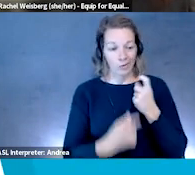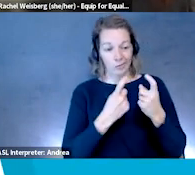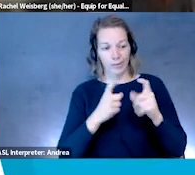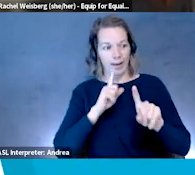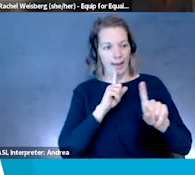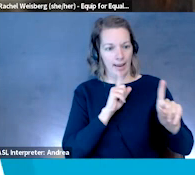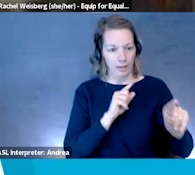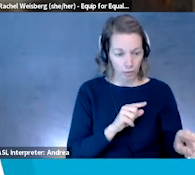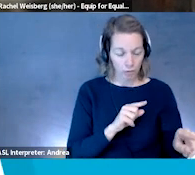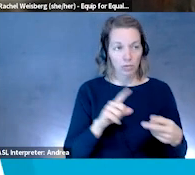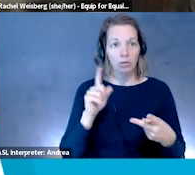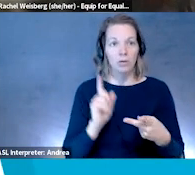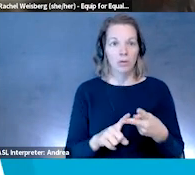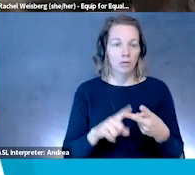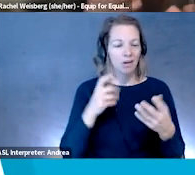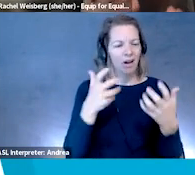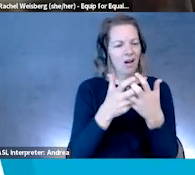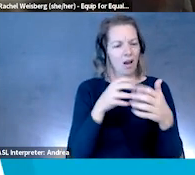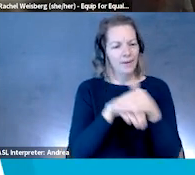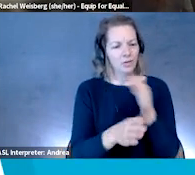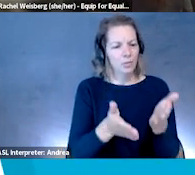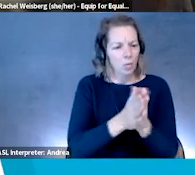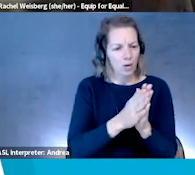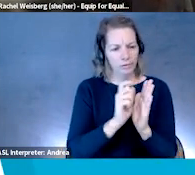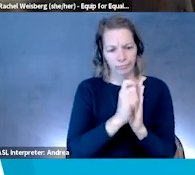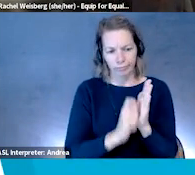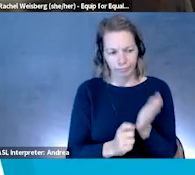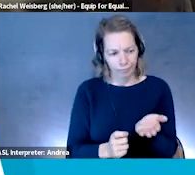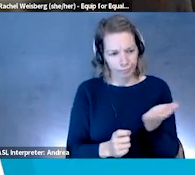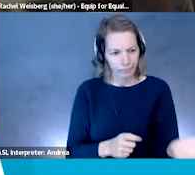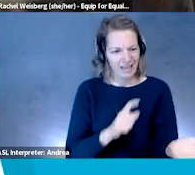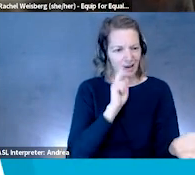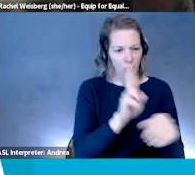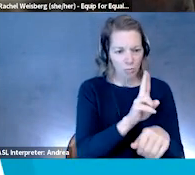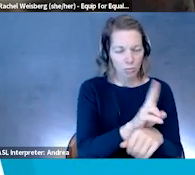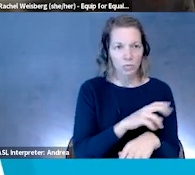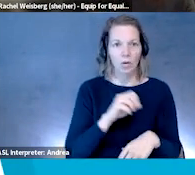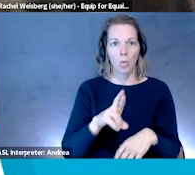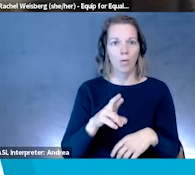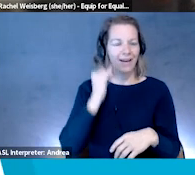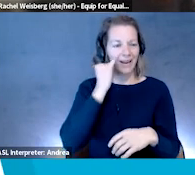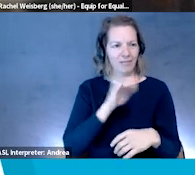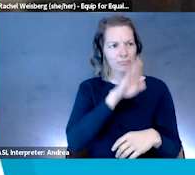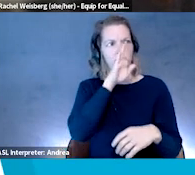TURNED DOWN FOR ONLY REASONS BECAUSE OF THEIR DISABILITY. WE CAN TALK THROUGH THAT WITH PEOPLE. IN ADDITION TO ANSWERING